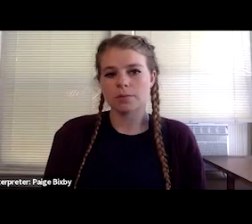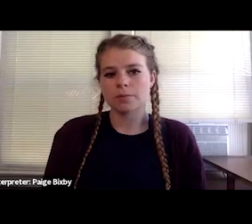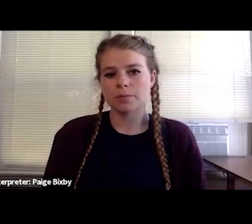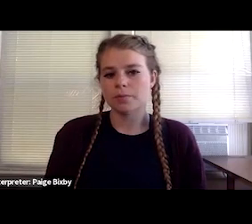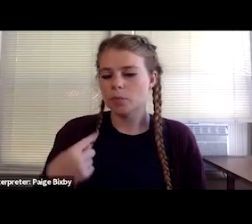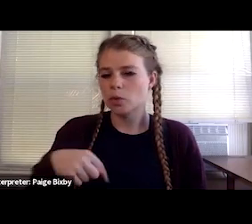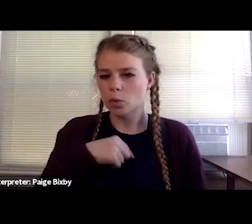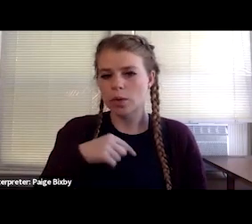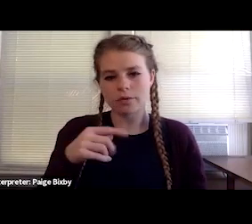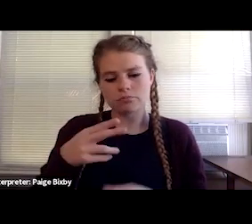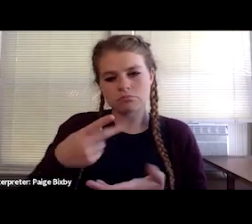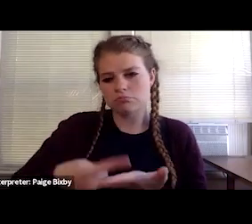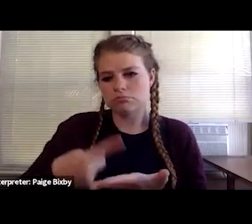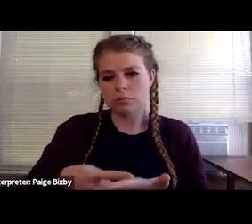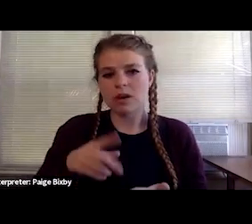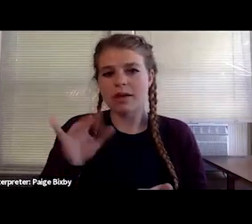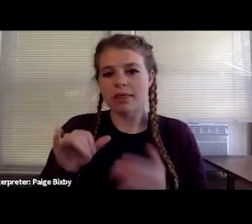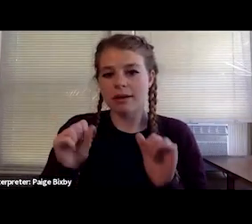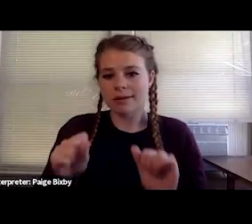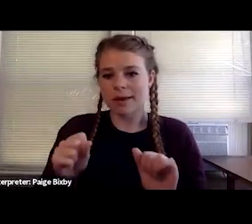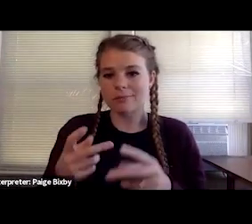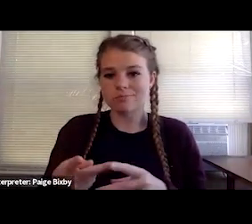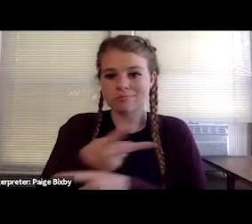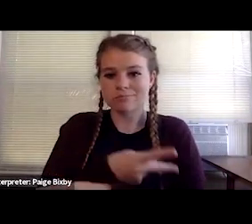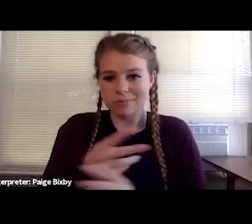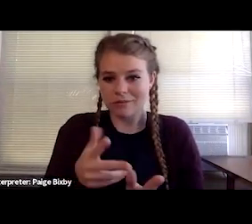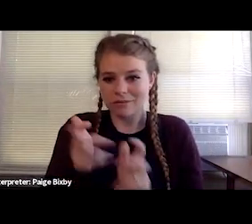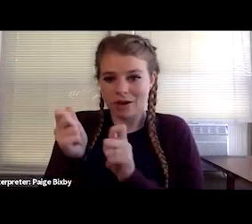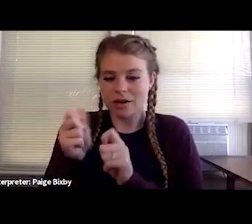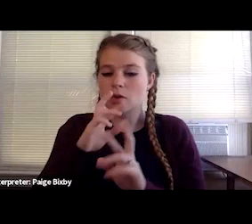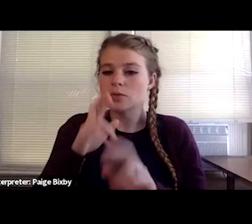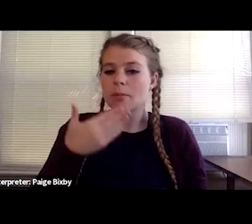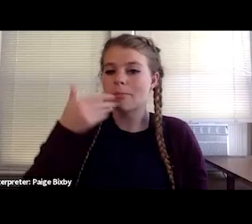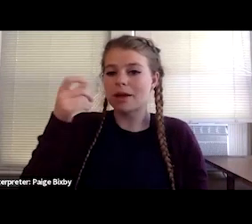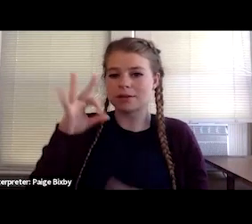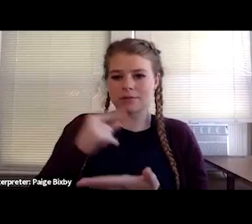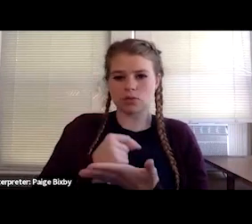these wounds can worsen quickly and respond best when treated early. Do you have any thoughts on that, Brian?